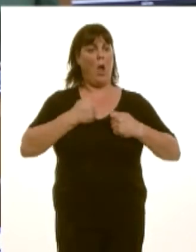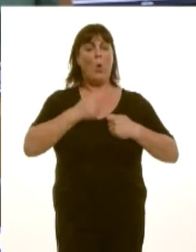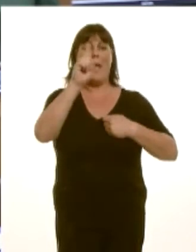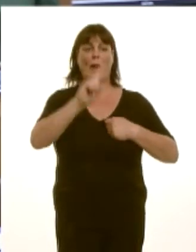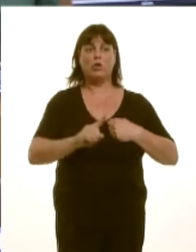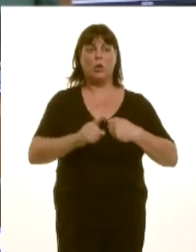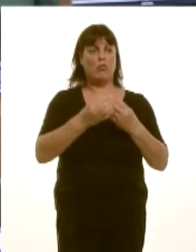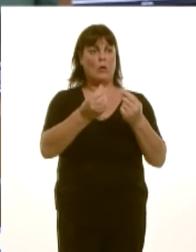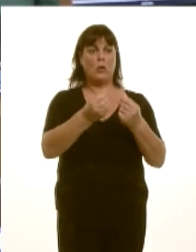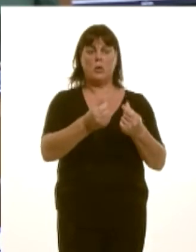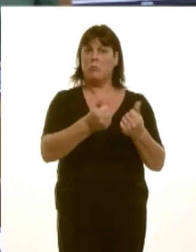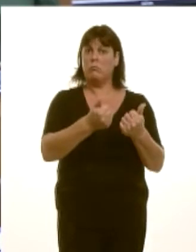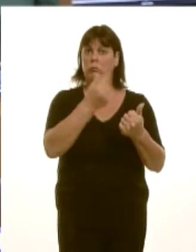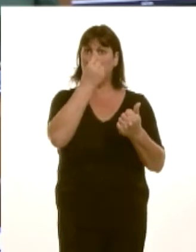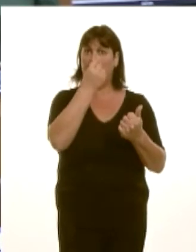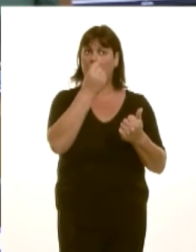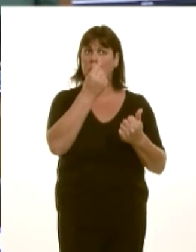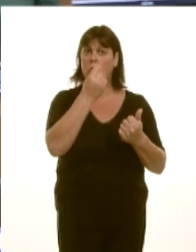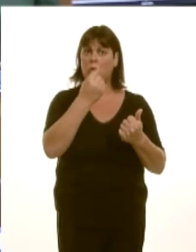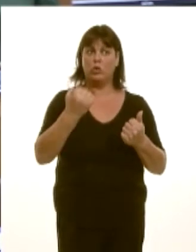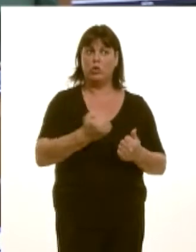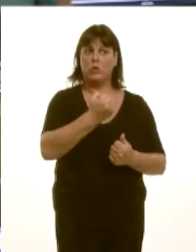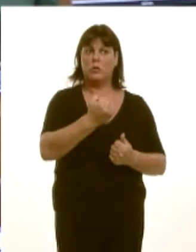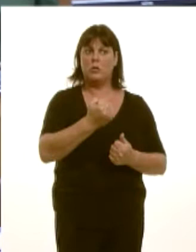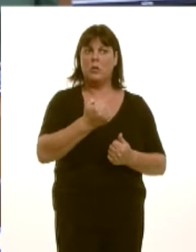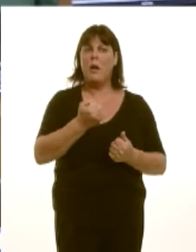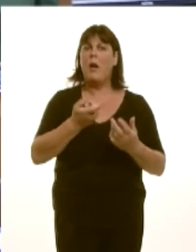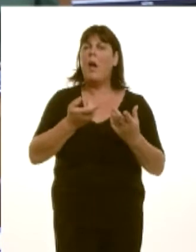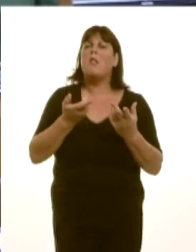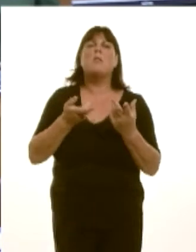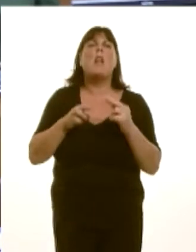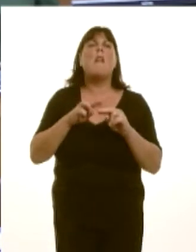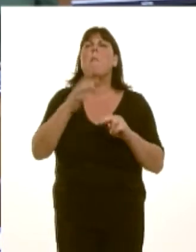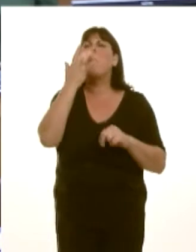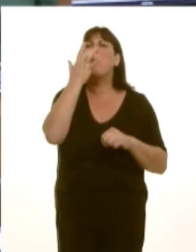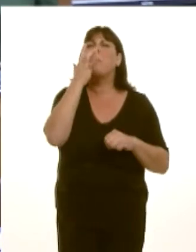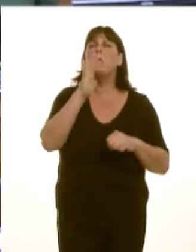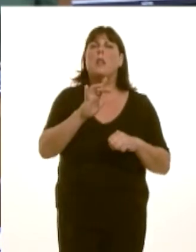It is also wrong—even if this is a theoretical possibility, rather than a practical issue—that